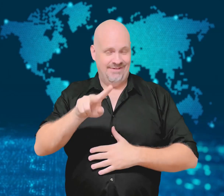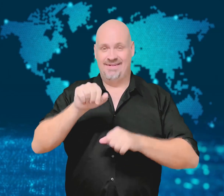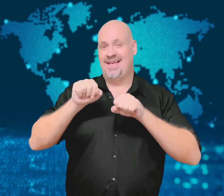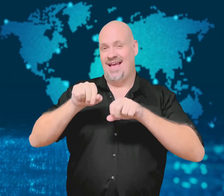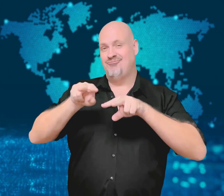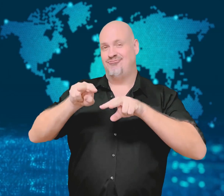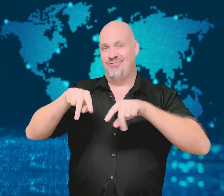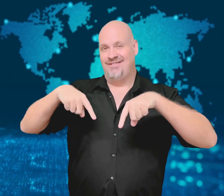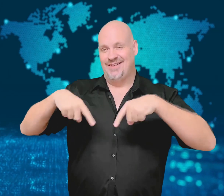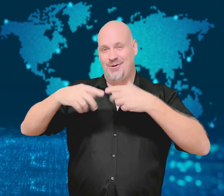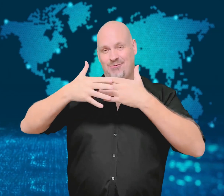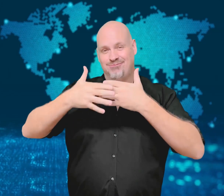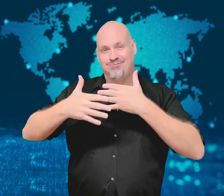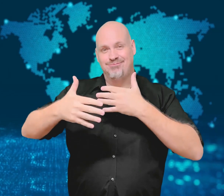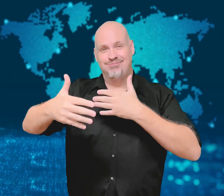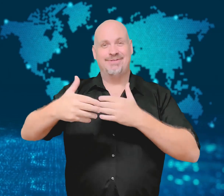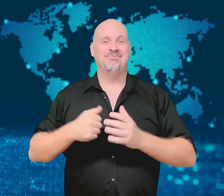to get new video updates!